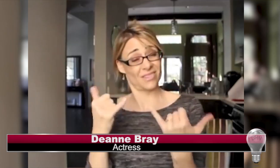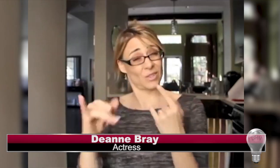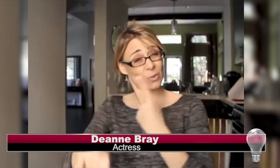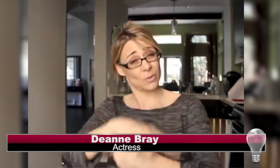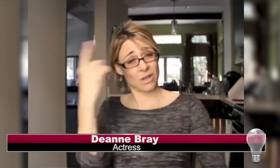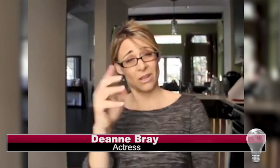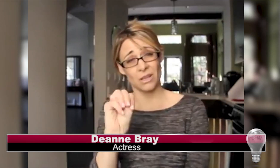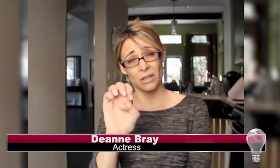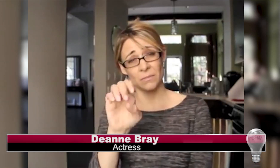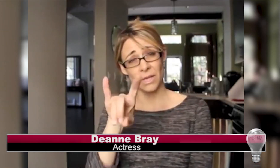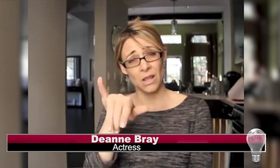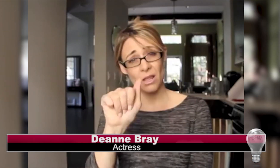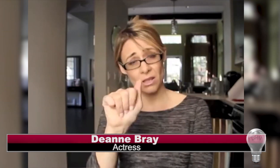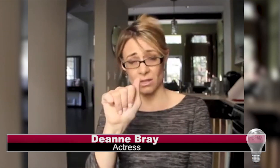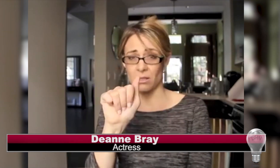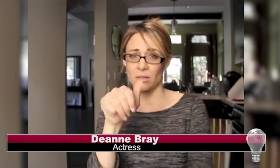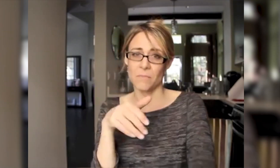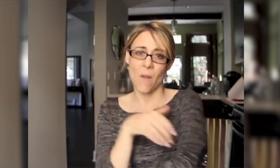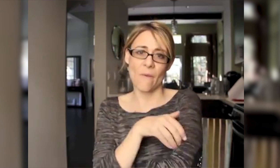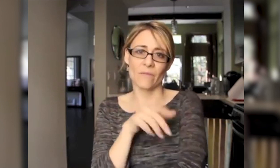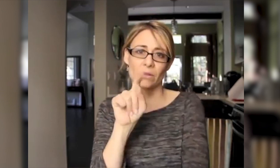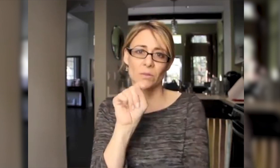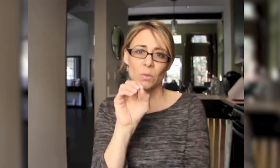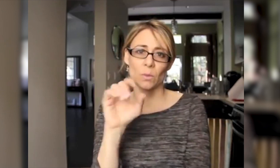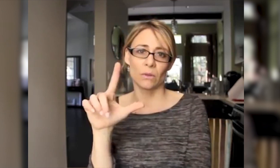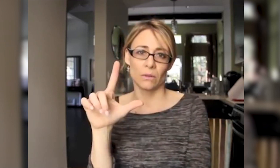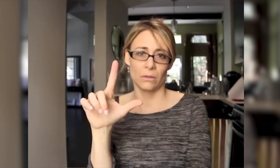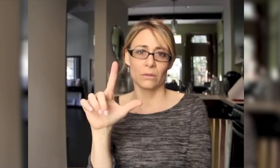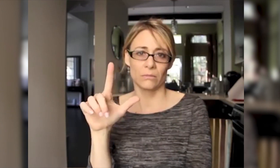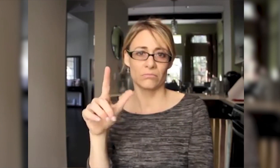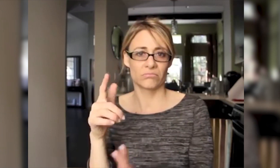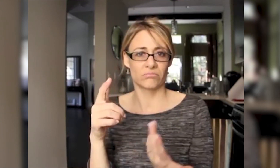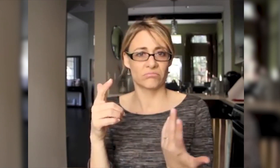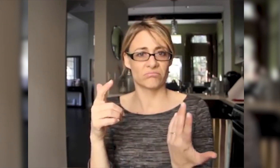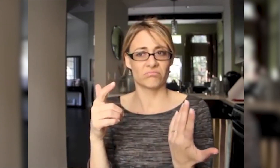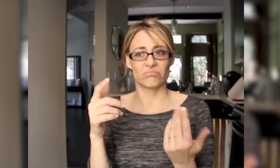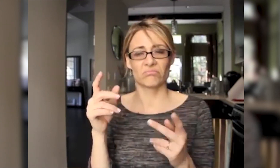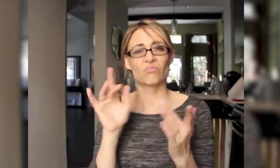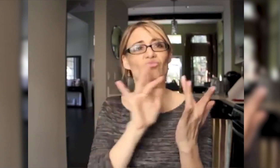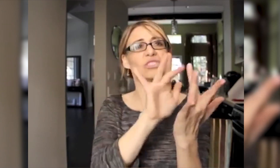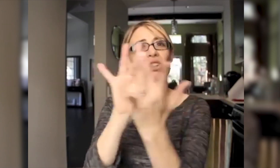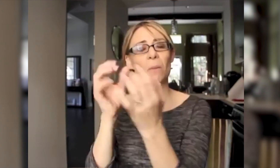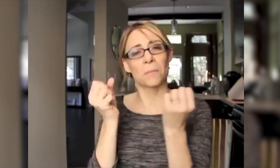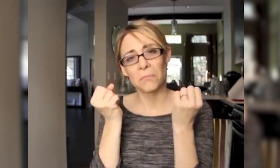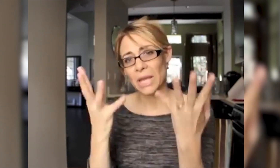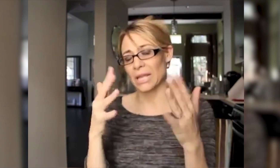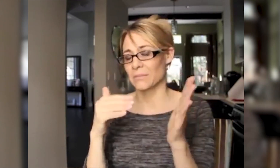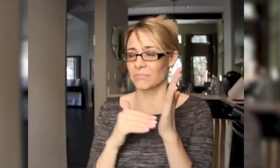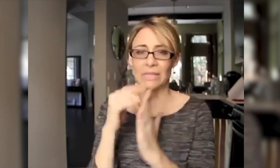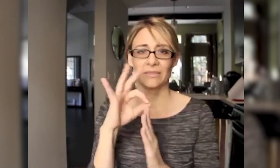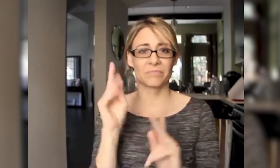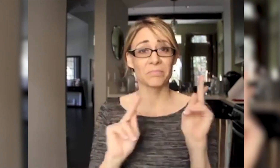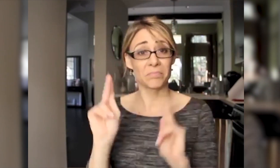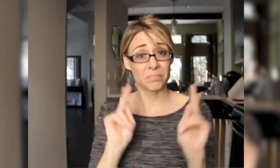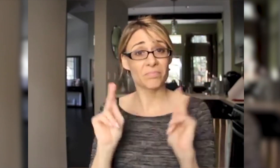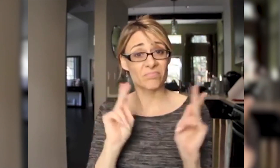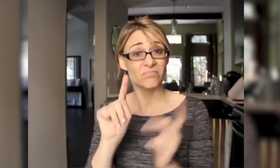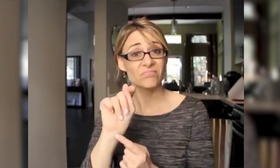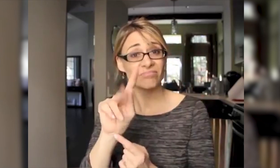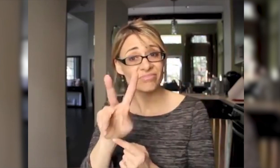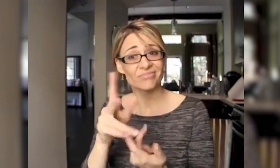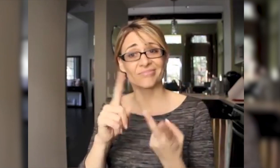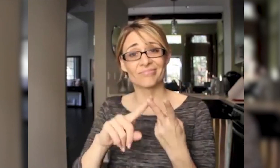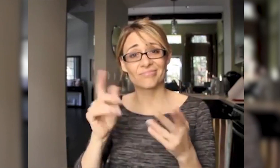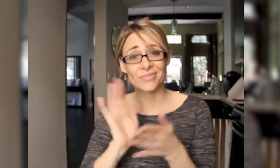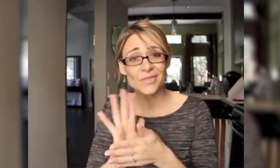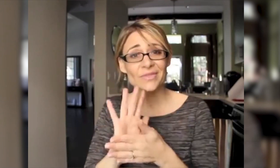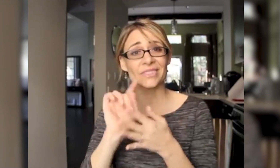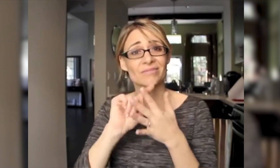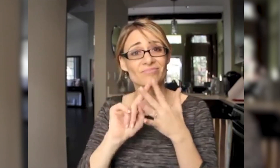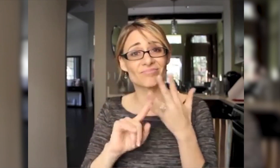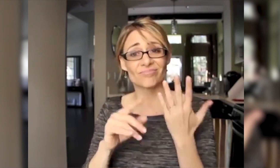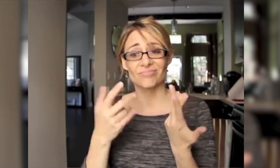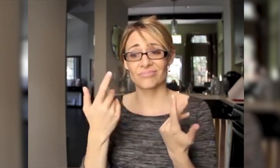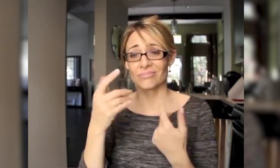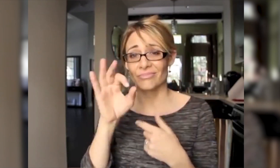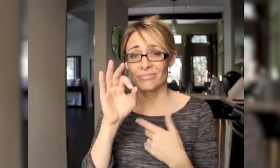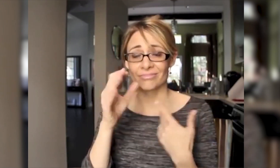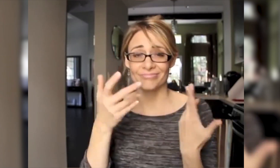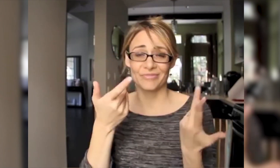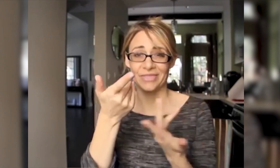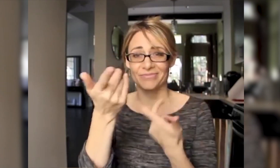TODAY THE MEDIA IS, YOU KNOW, SUCH A POWERFUL TOOL. IT USES OUTLETS LIKE, YOU KNOW, TV AND THE INTERNET